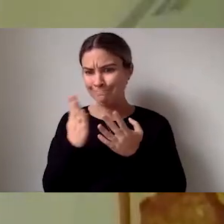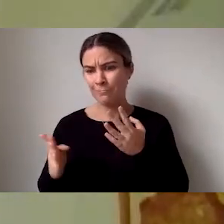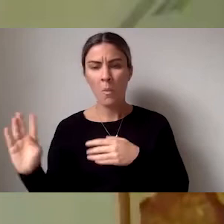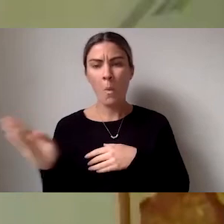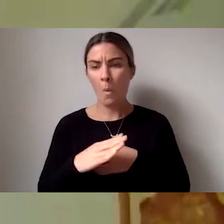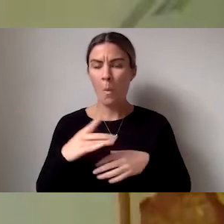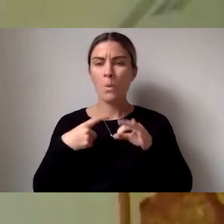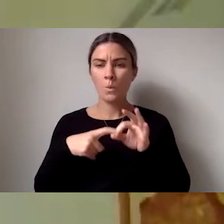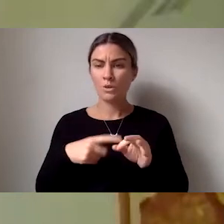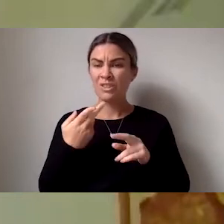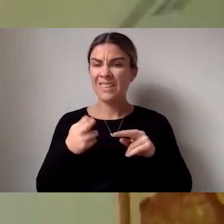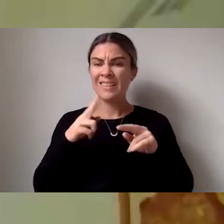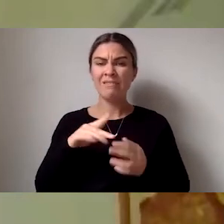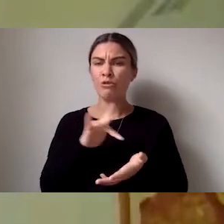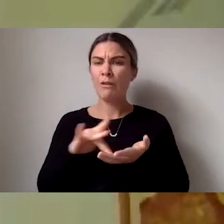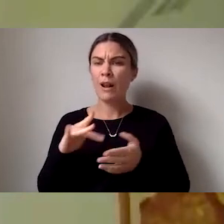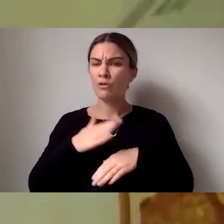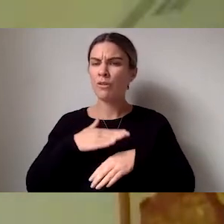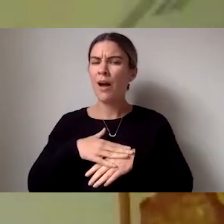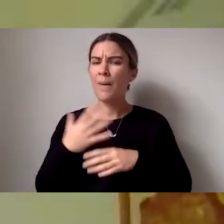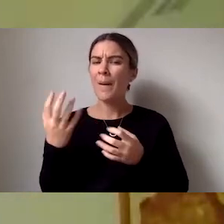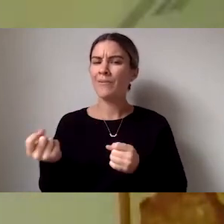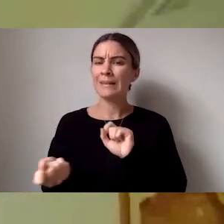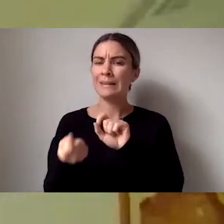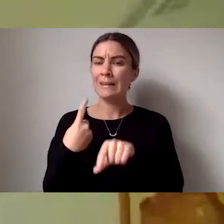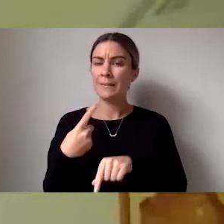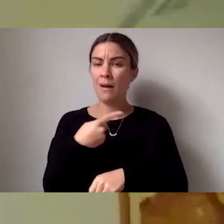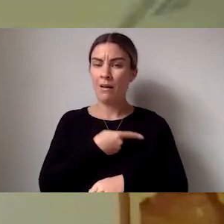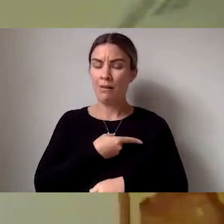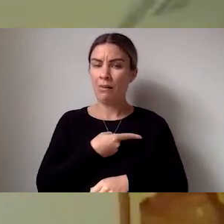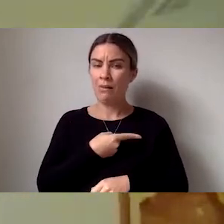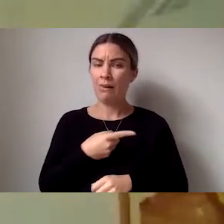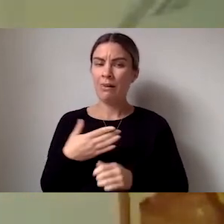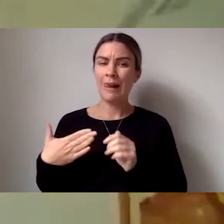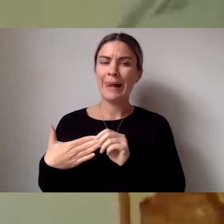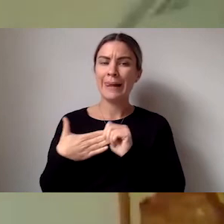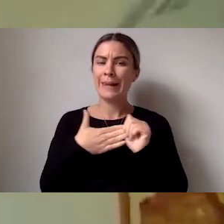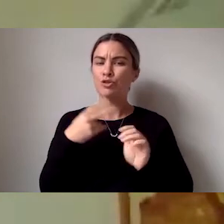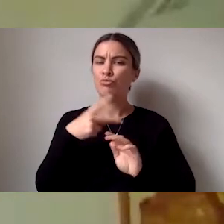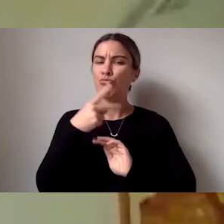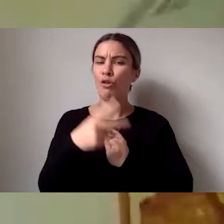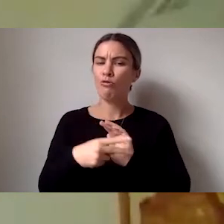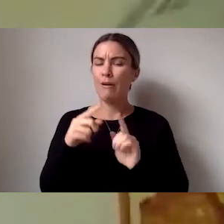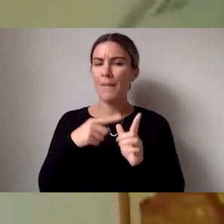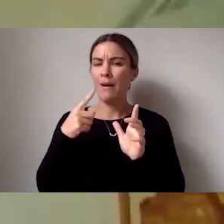send us an email at leadershipprogram@australiacouncila.gov.au and we will get back to you.